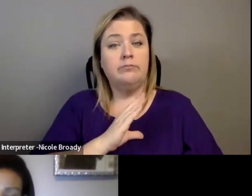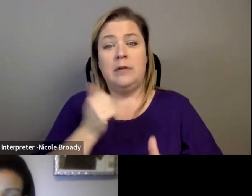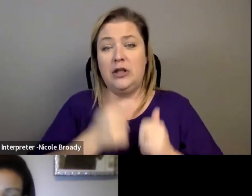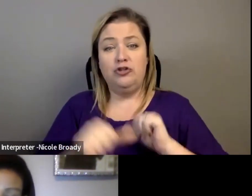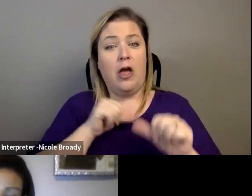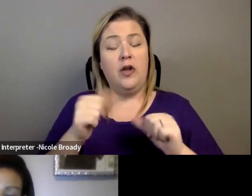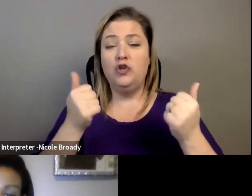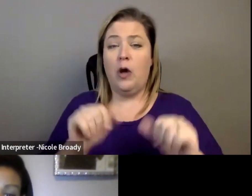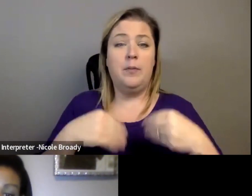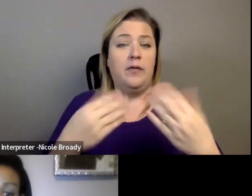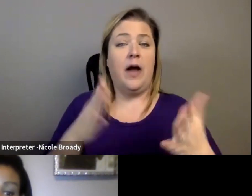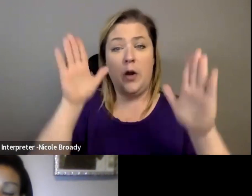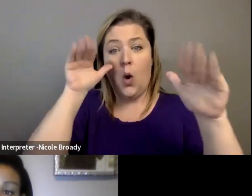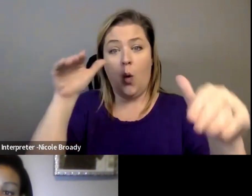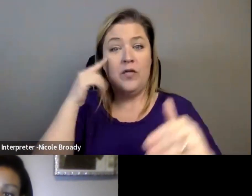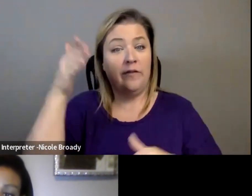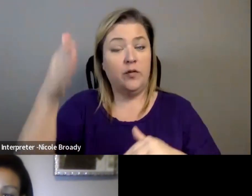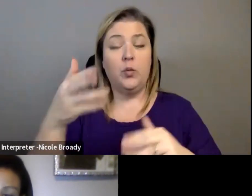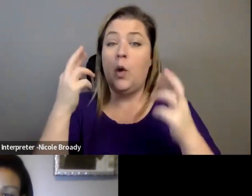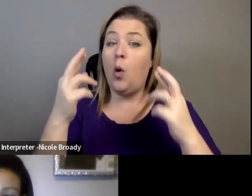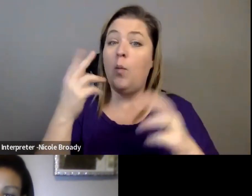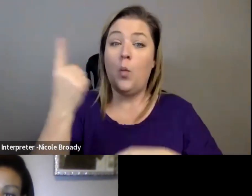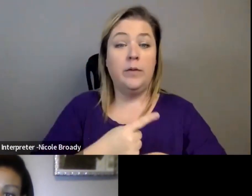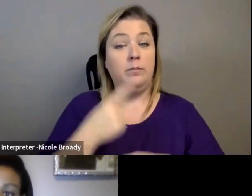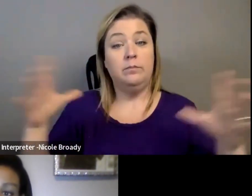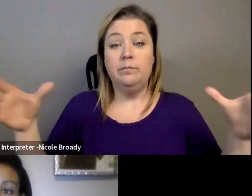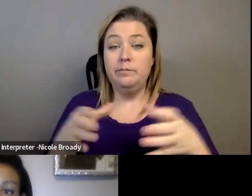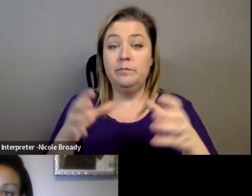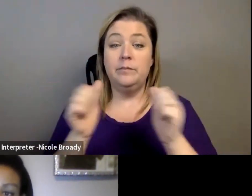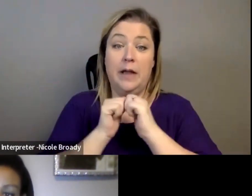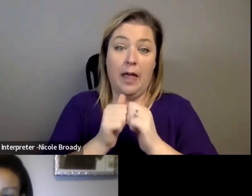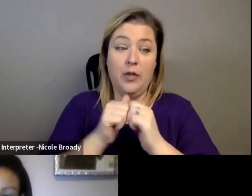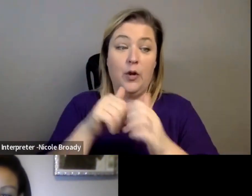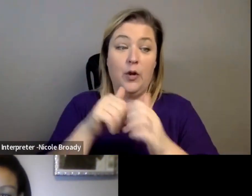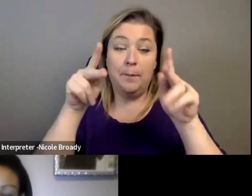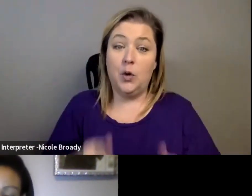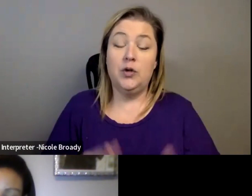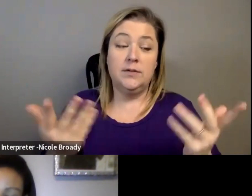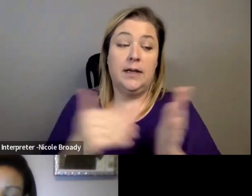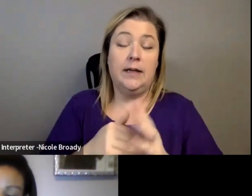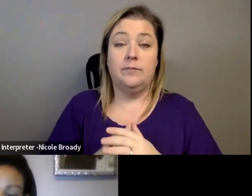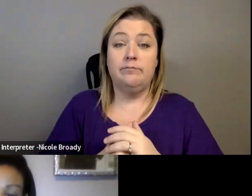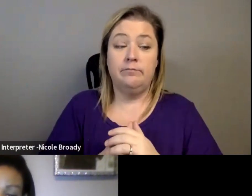future, we hope to one day be able to gather face to face and actually meet face to face. And